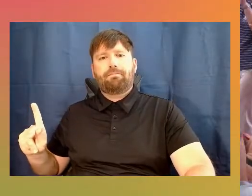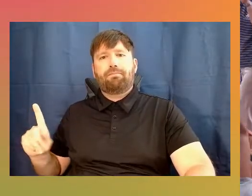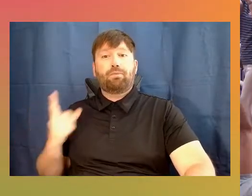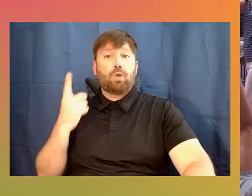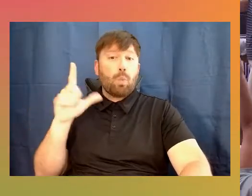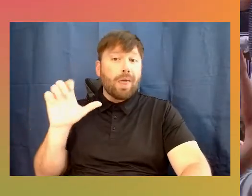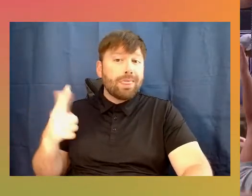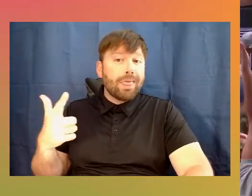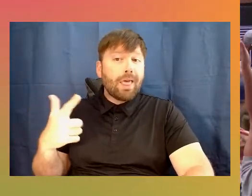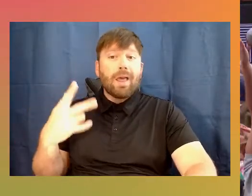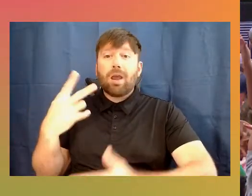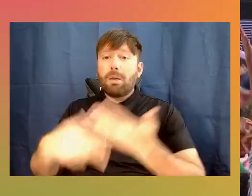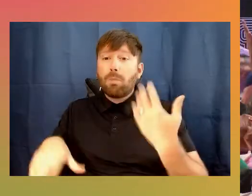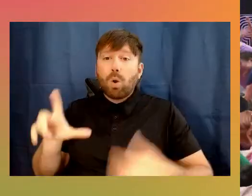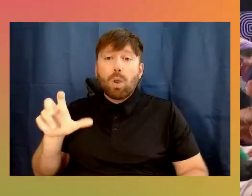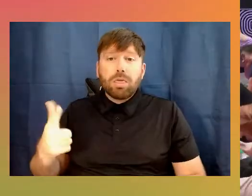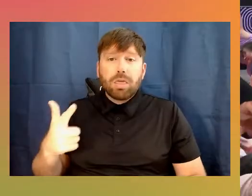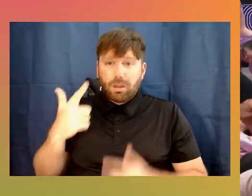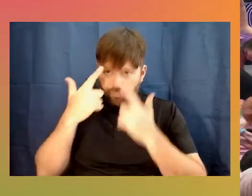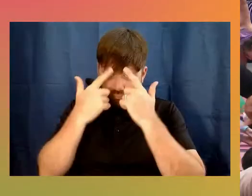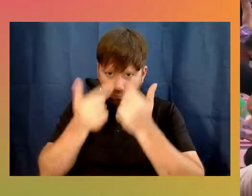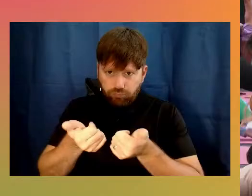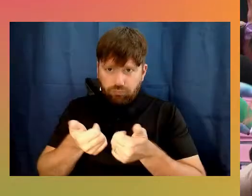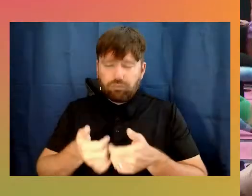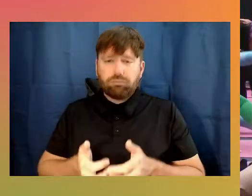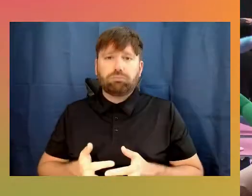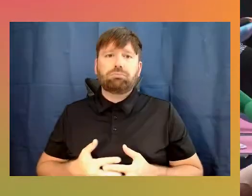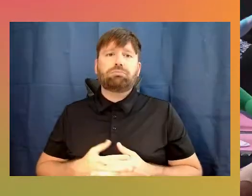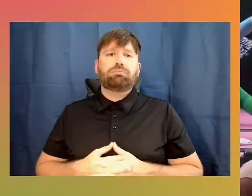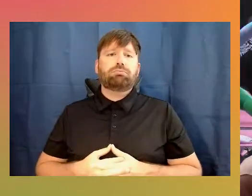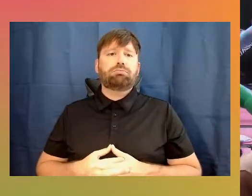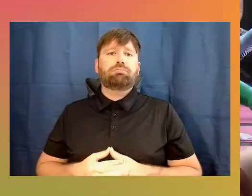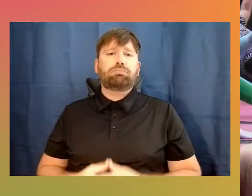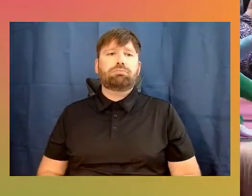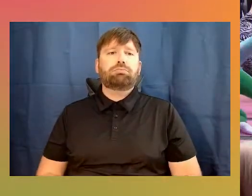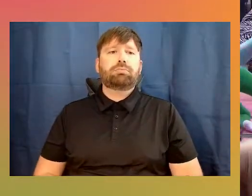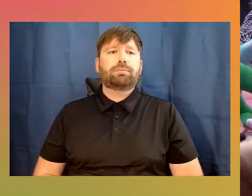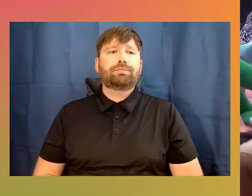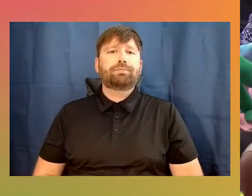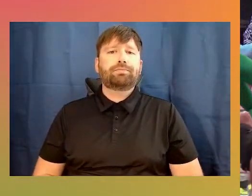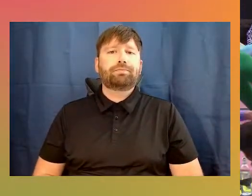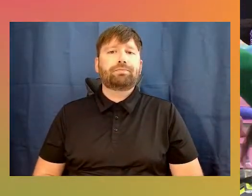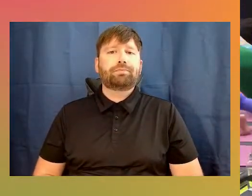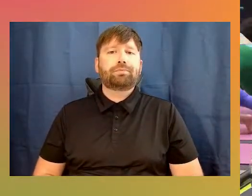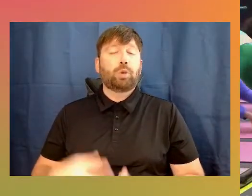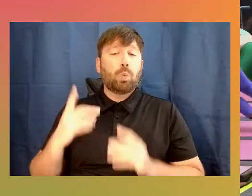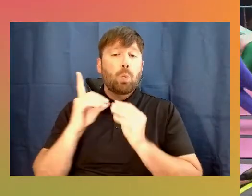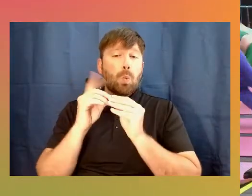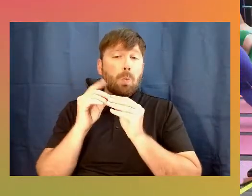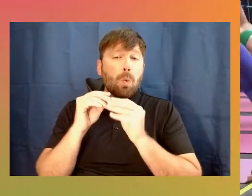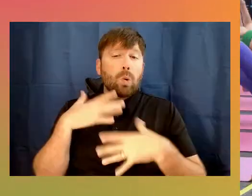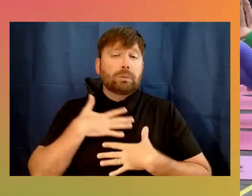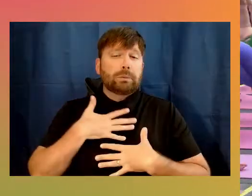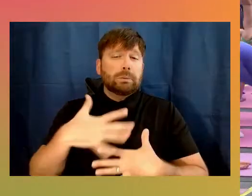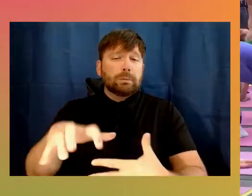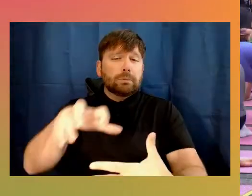CAN LIFT ONE LEG OR BOTH LEGS.